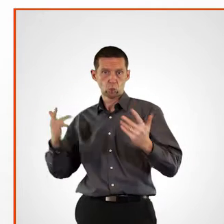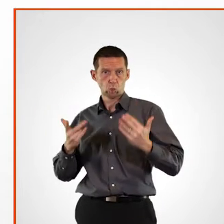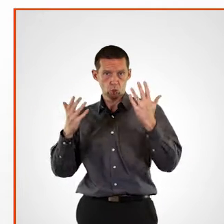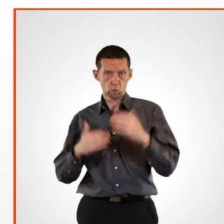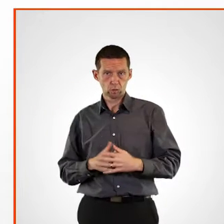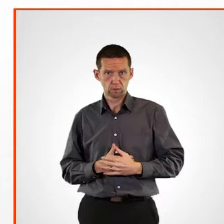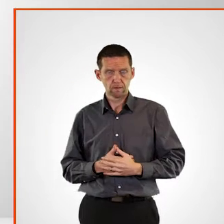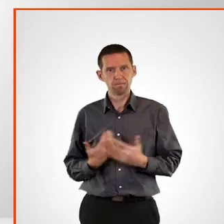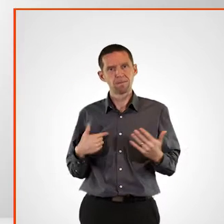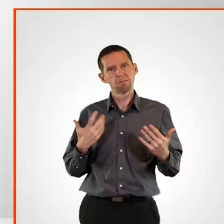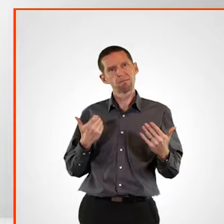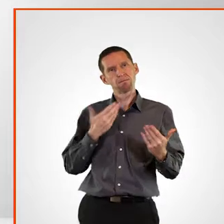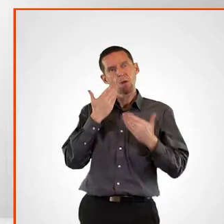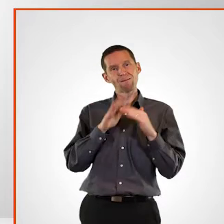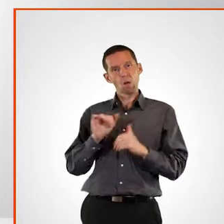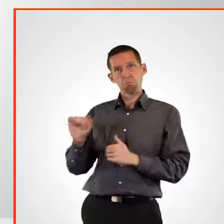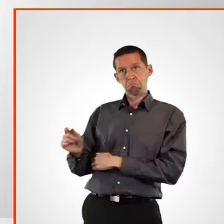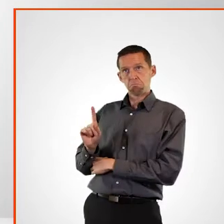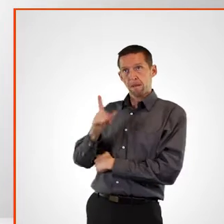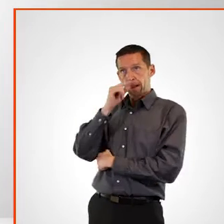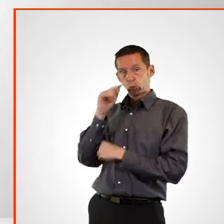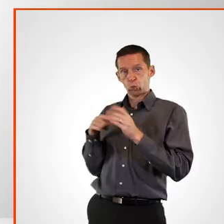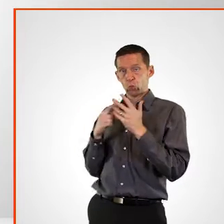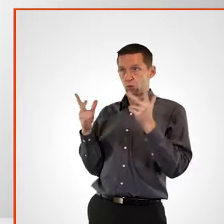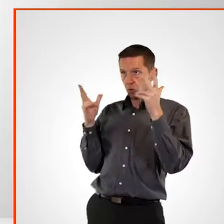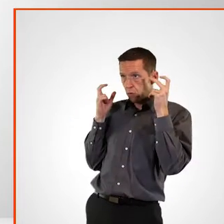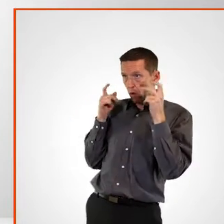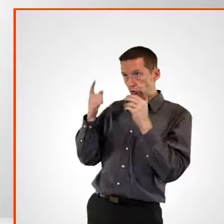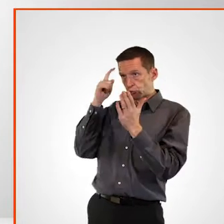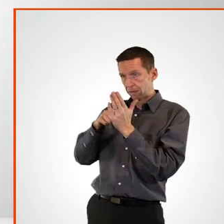So if I had to just talk about their ability to hear or to recognise speech,